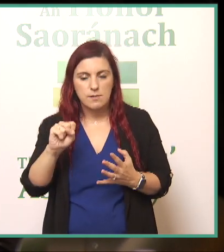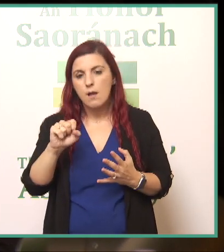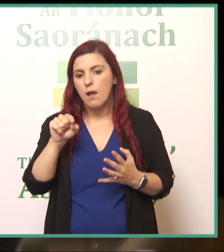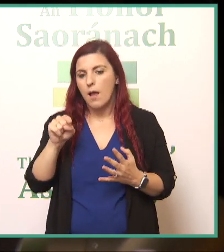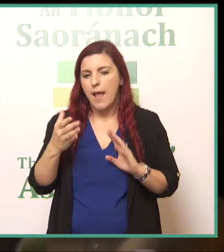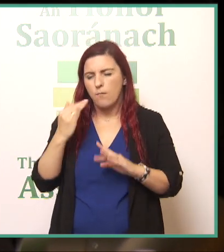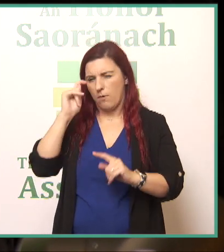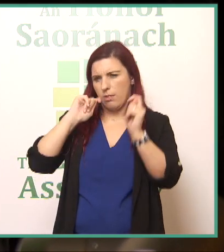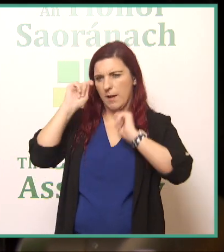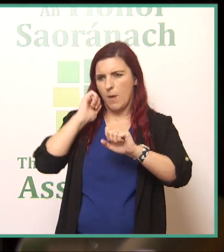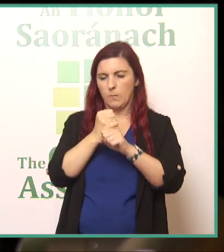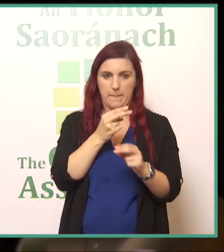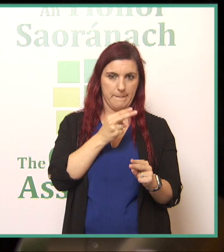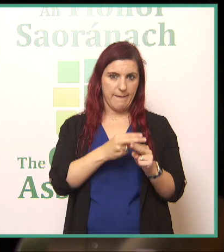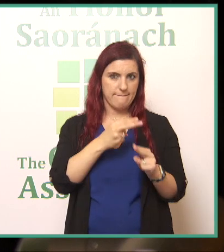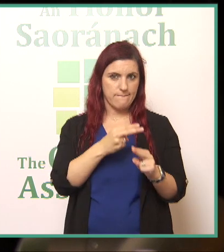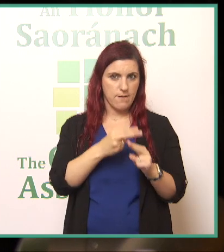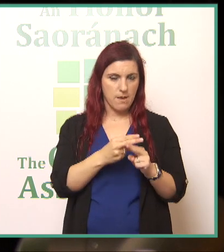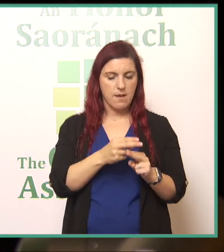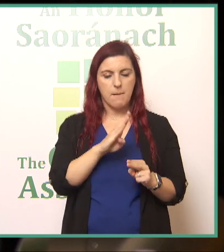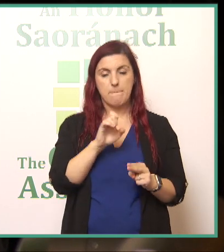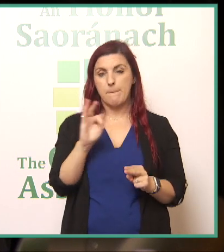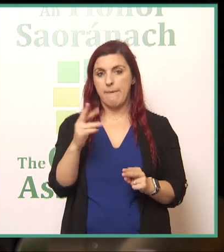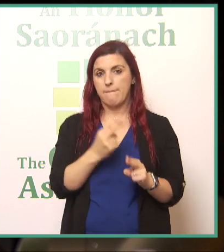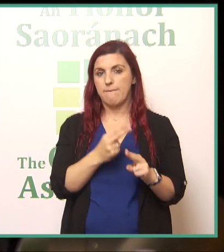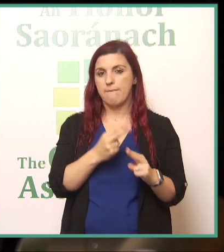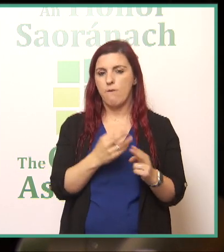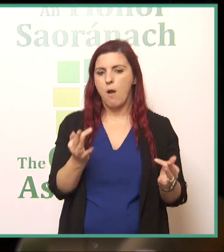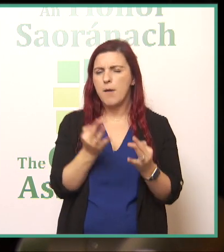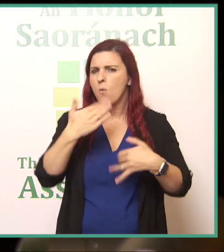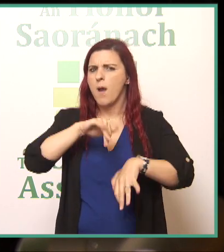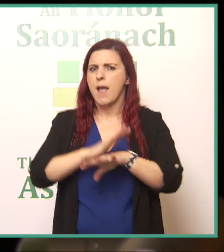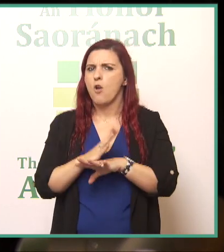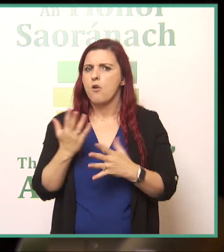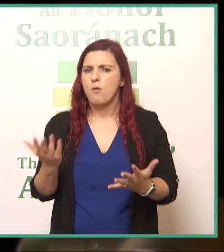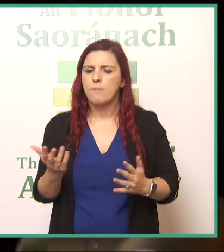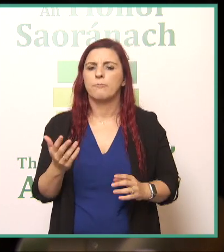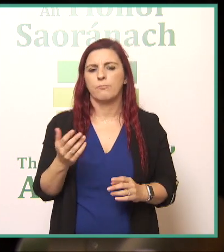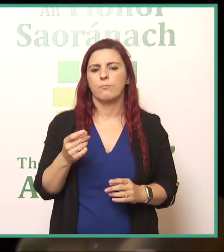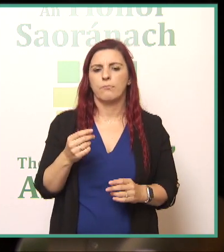think about our beef farming then and where that's located very much centered around the the Border